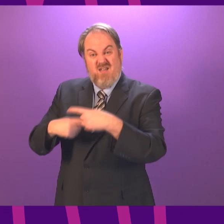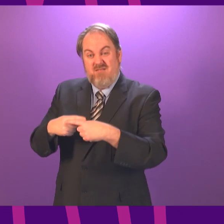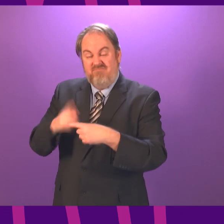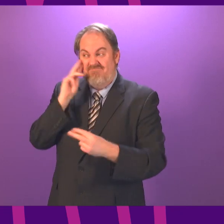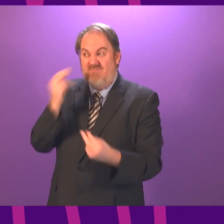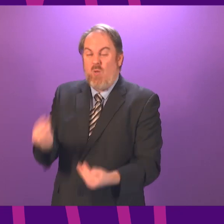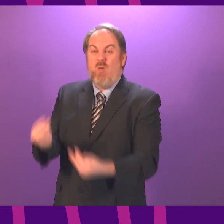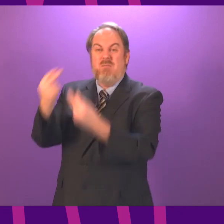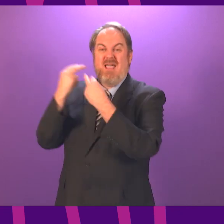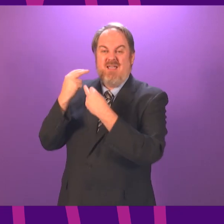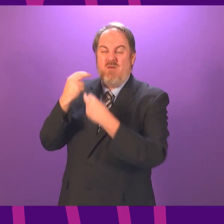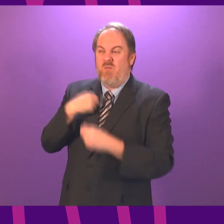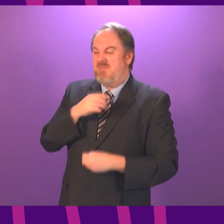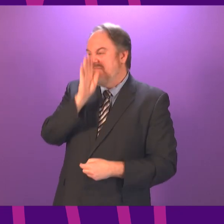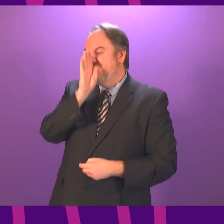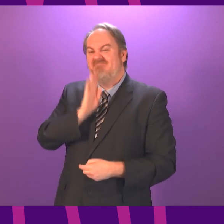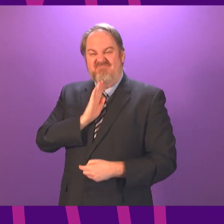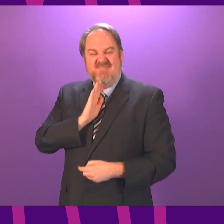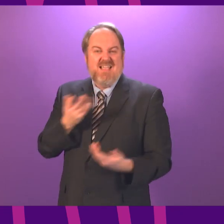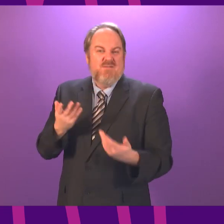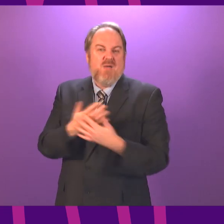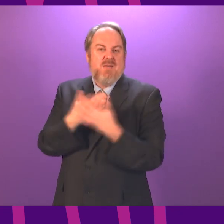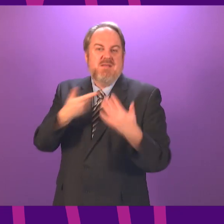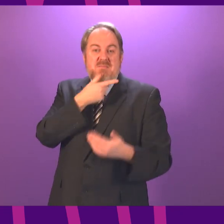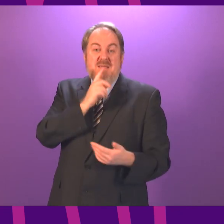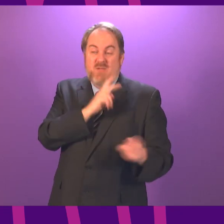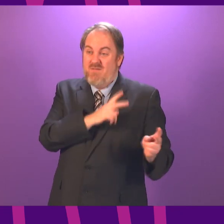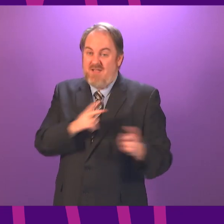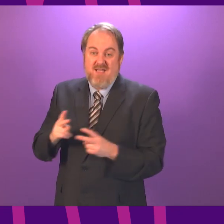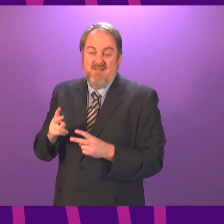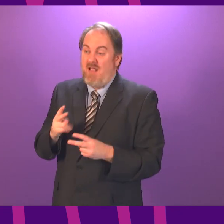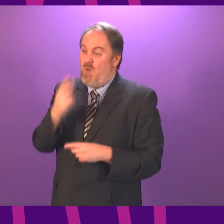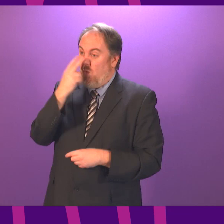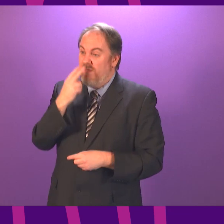virus has taken, particularly on the older members of our community and those who live in our care homes.